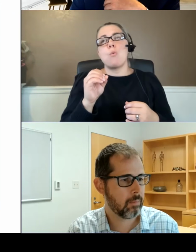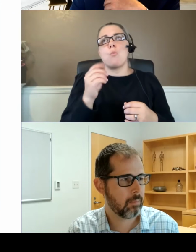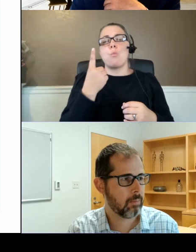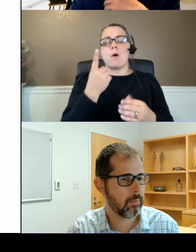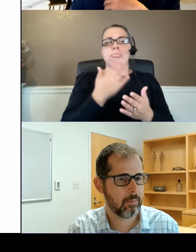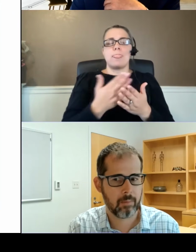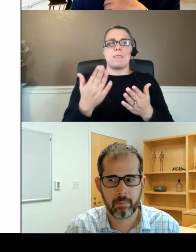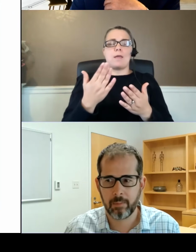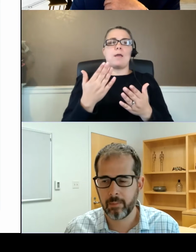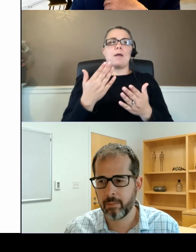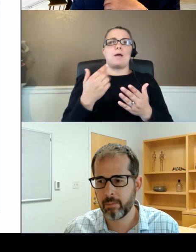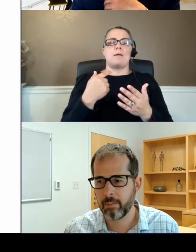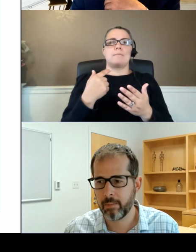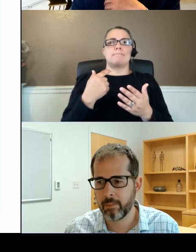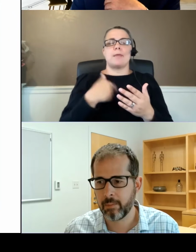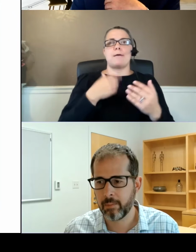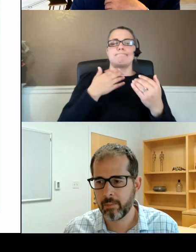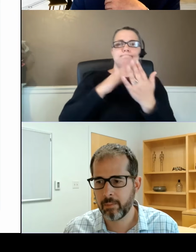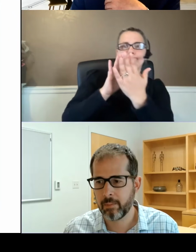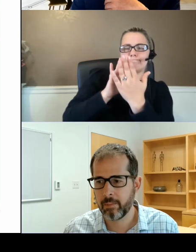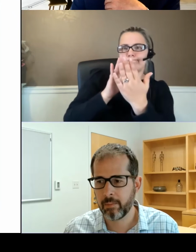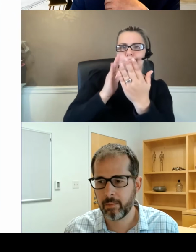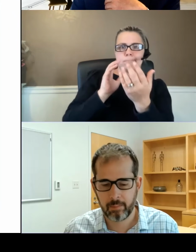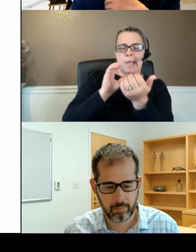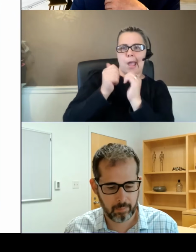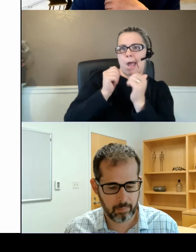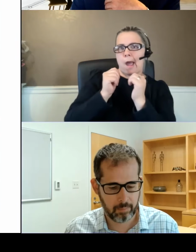that I've come up against sometimes is to say how do we make sure that the software we're buying,